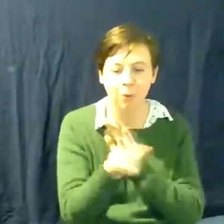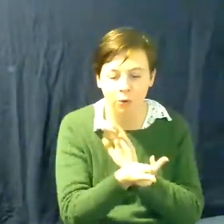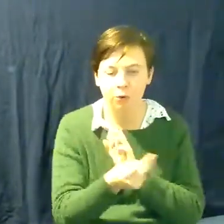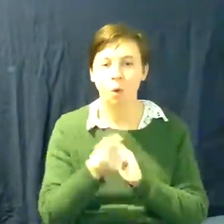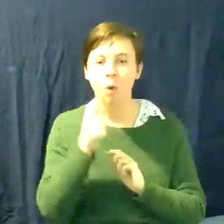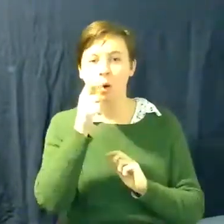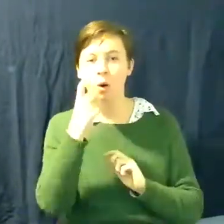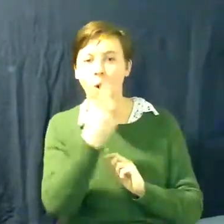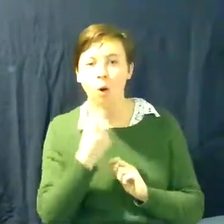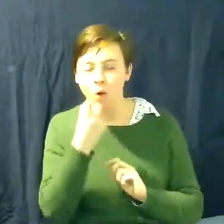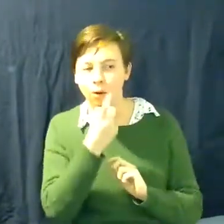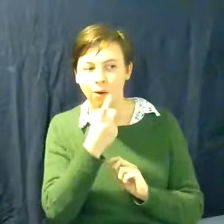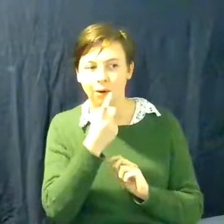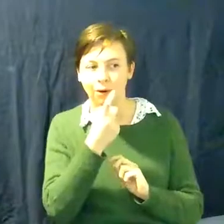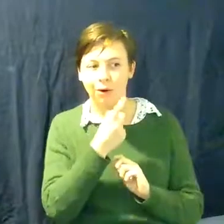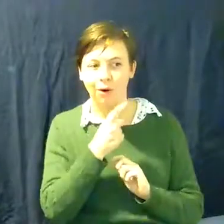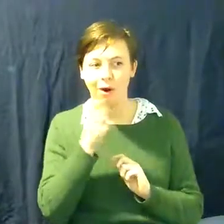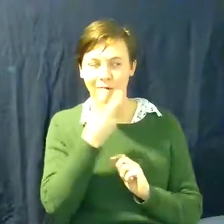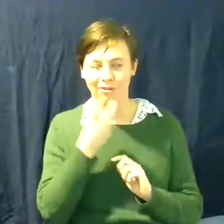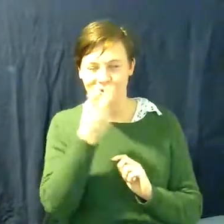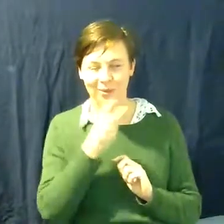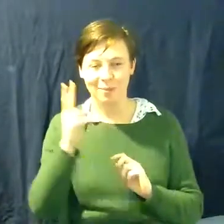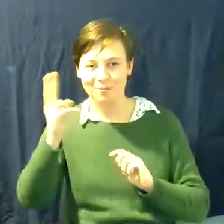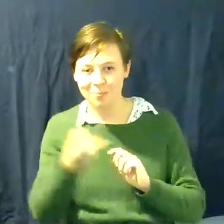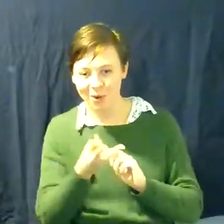similar communication style. So signing people with signing